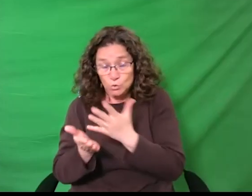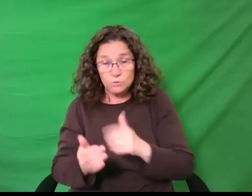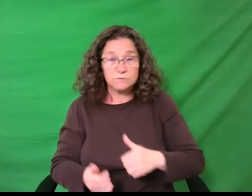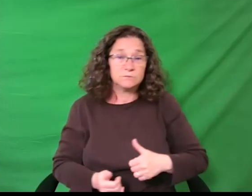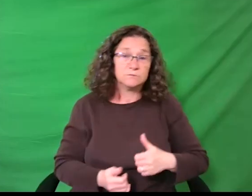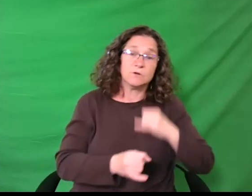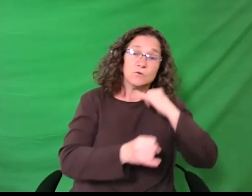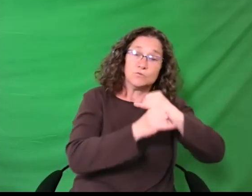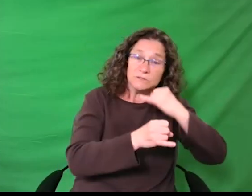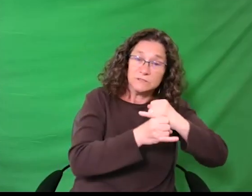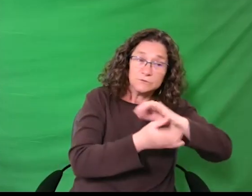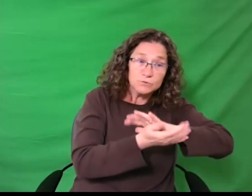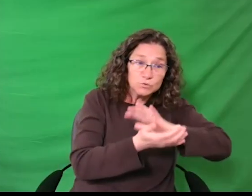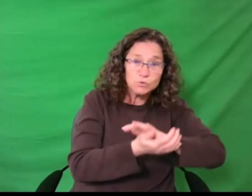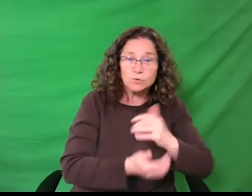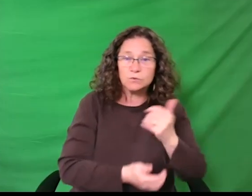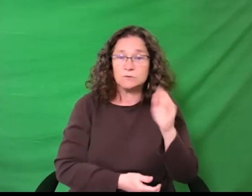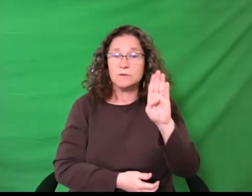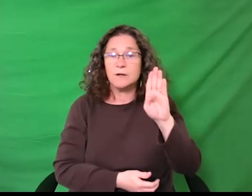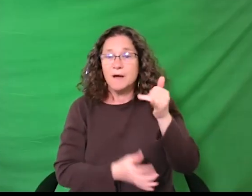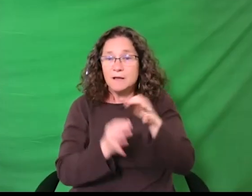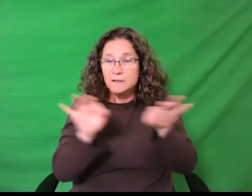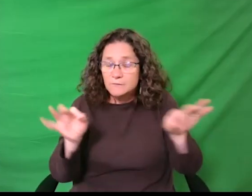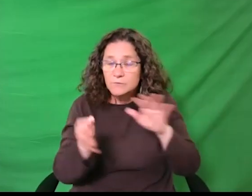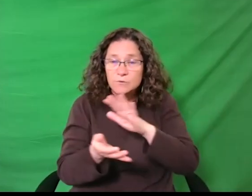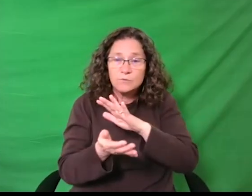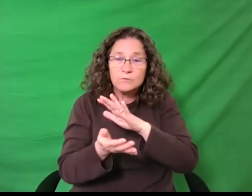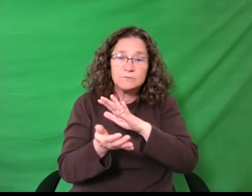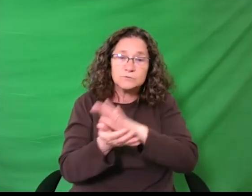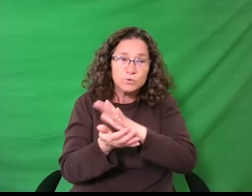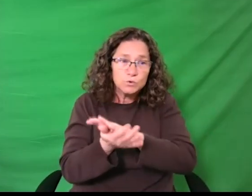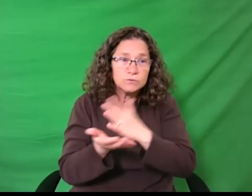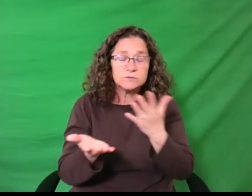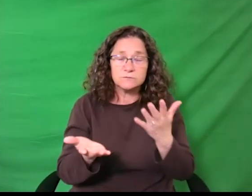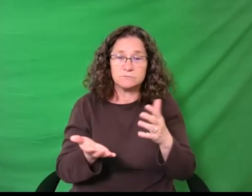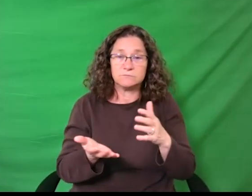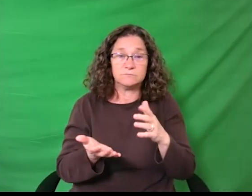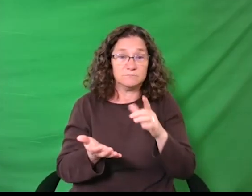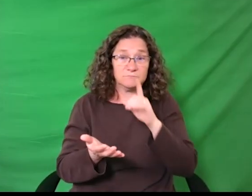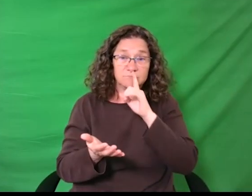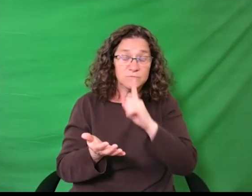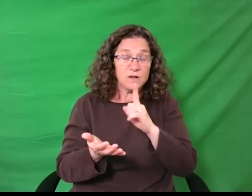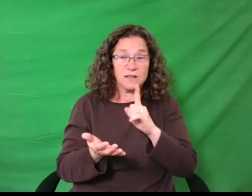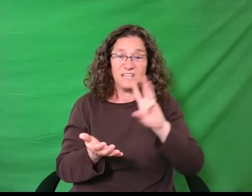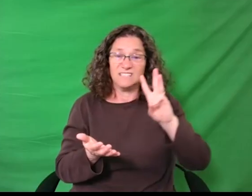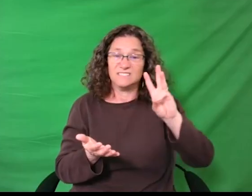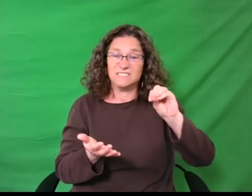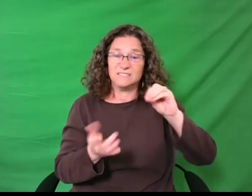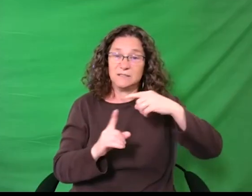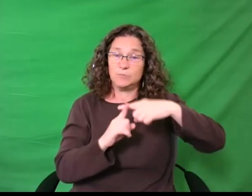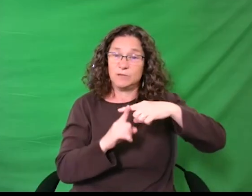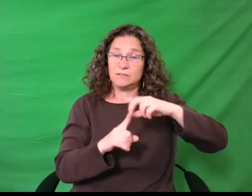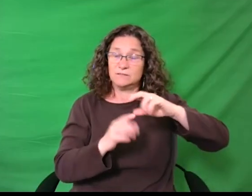It can be used in bilingual programs and residential schools. It's been adapted to 60 plus languages and dialects